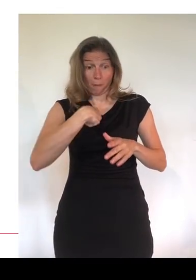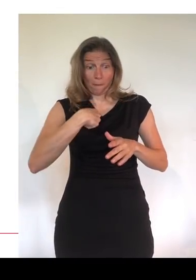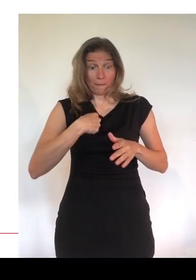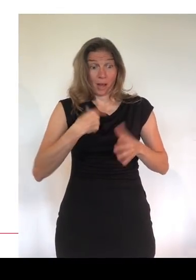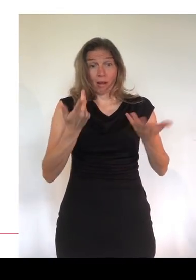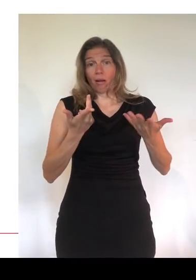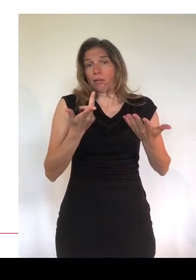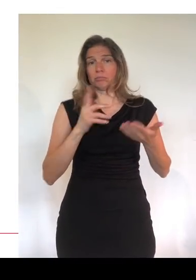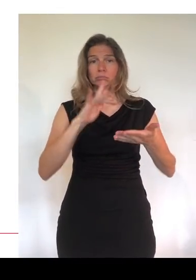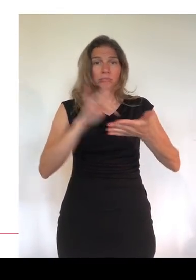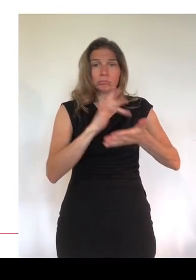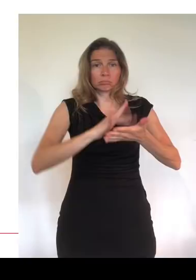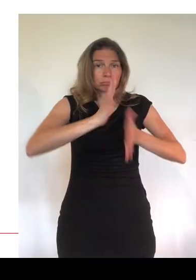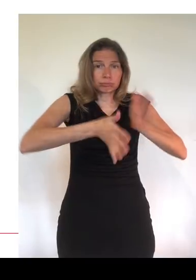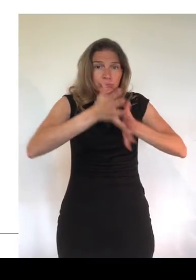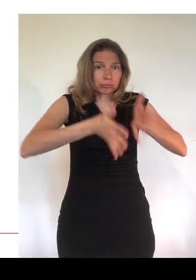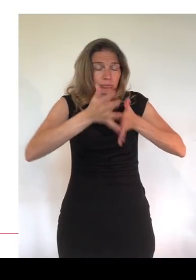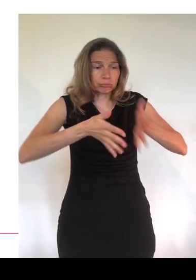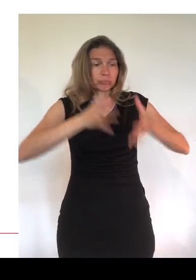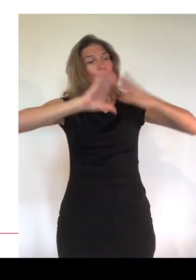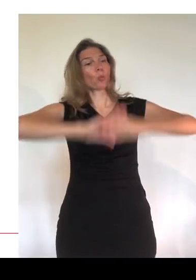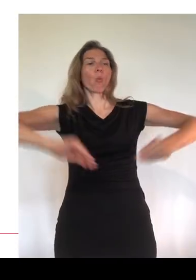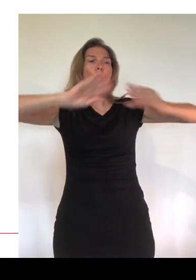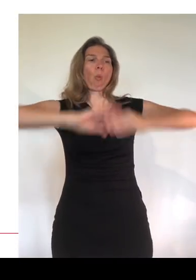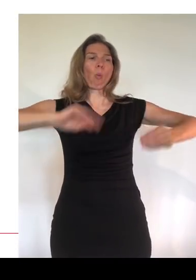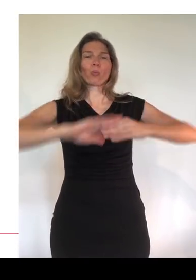you're putting into place is one piece of the puzzle this is definitely not the